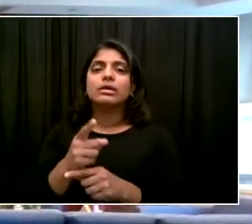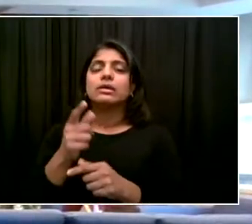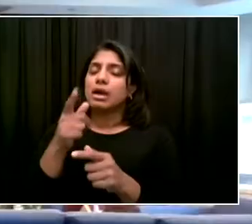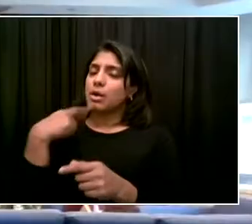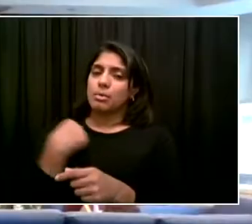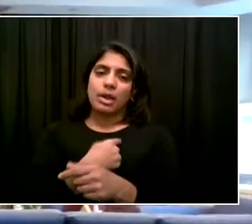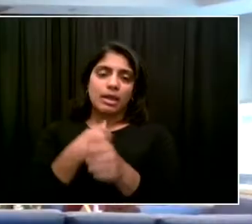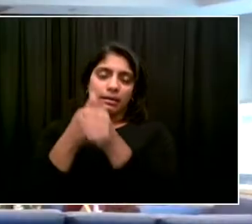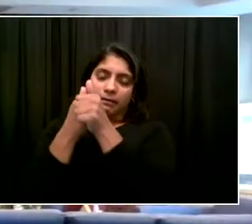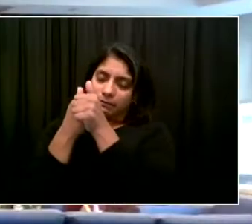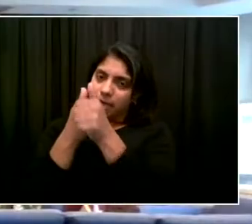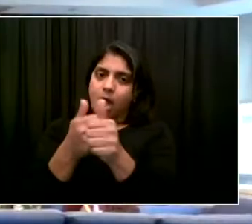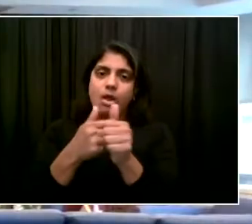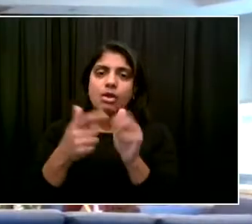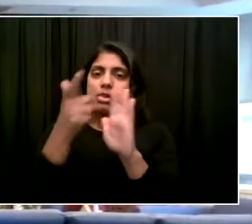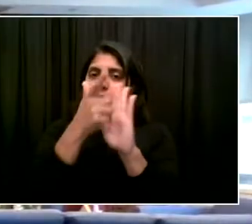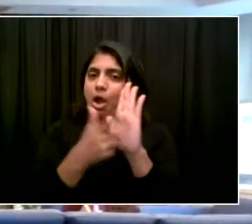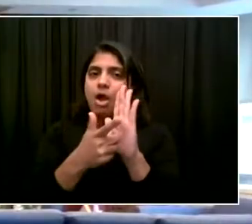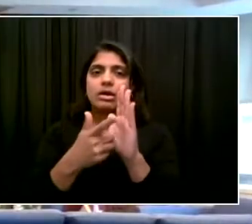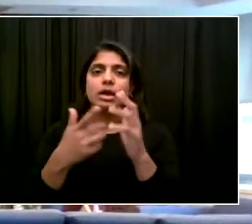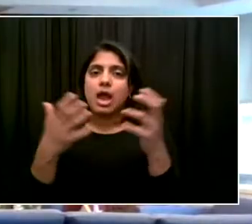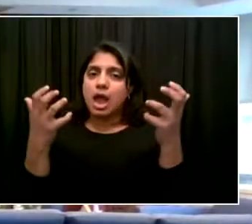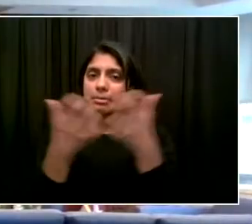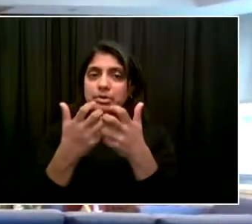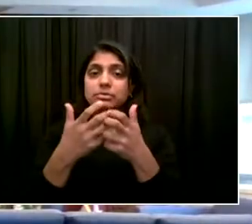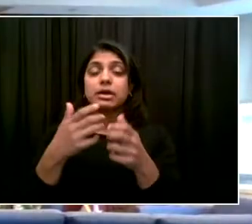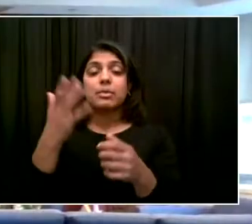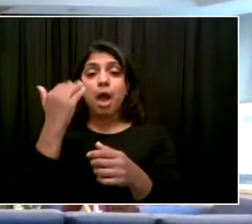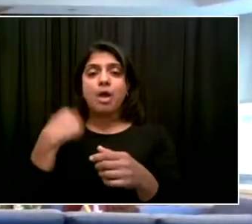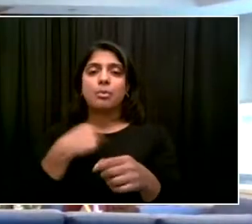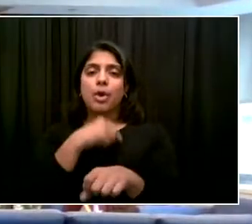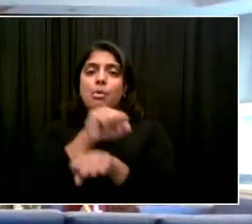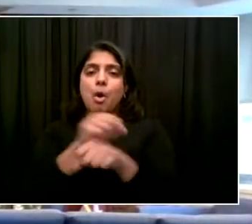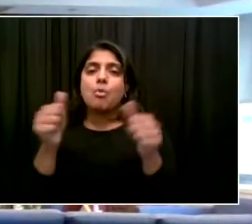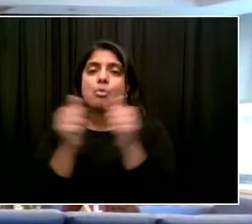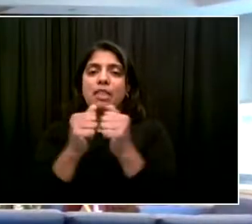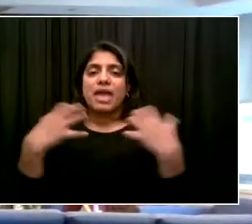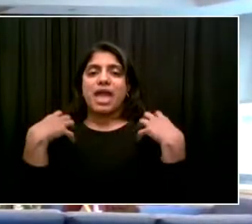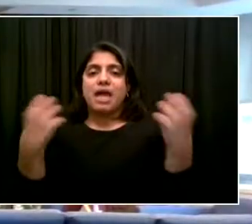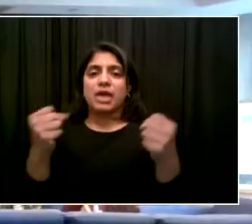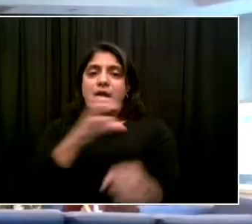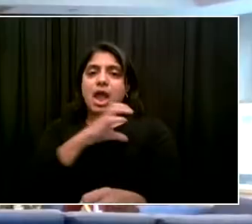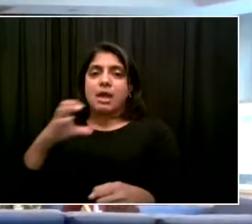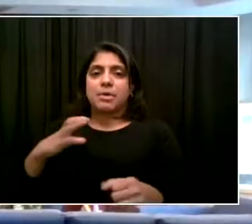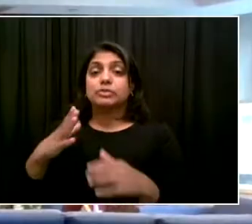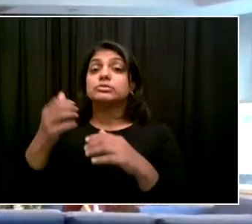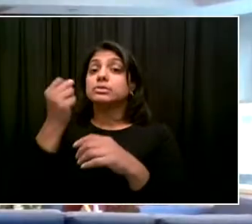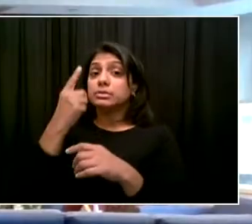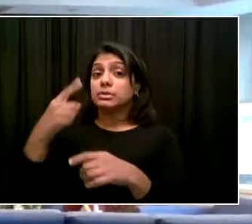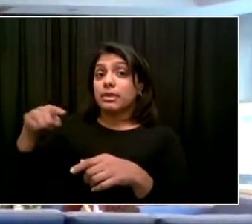RIGHT, WE ARE RIGHT AND WE ARE GREAT LAWYERS. WE RELY ON THE WONDERFUL WORK AT THE DEPARTMENT OF HEALTH AND